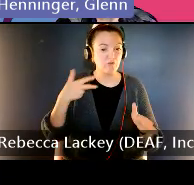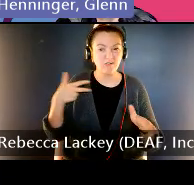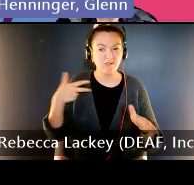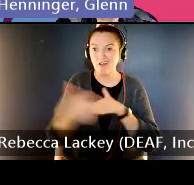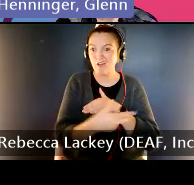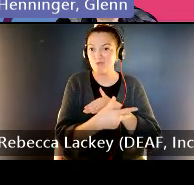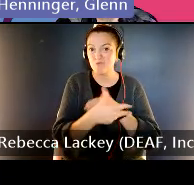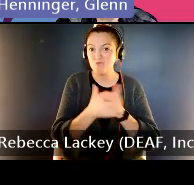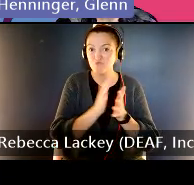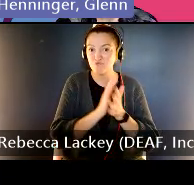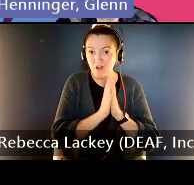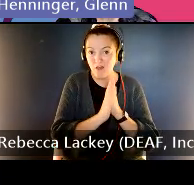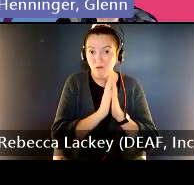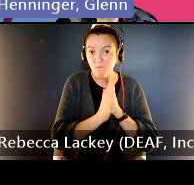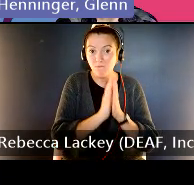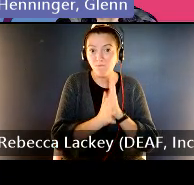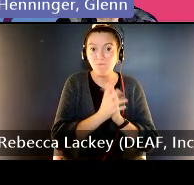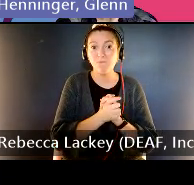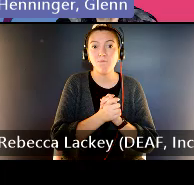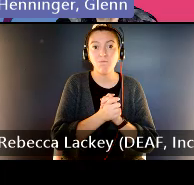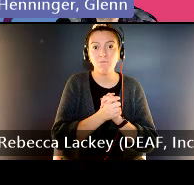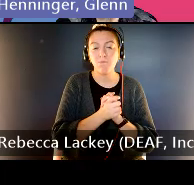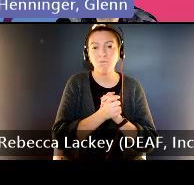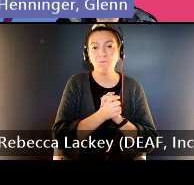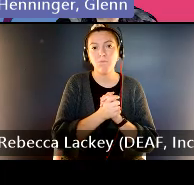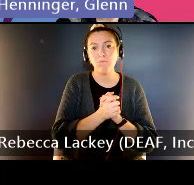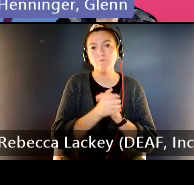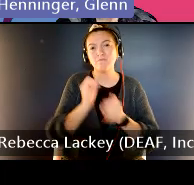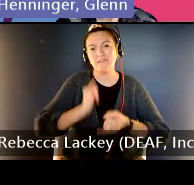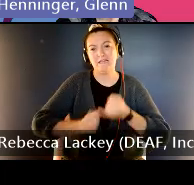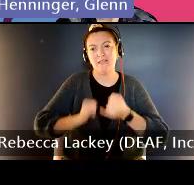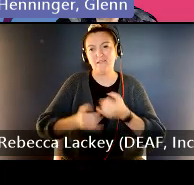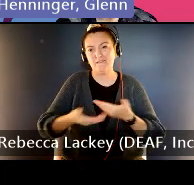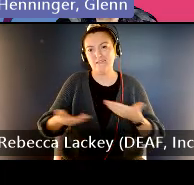And the last criteria was there was a lack of sidewalk, meaning there,